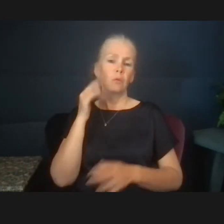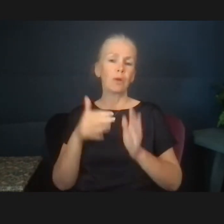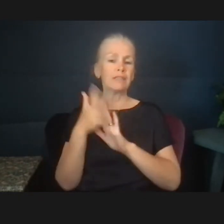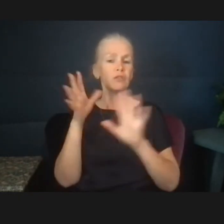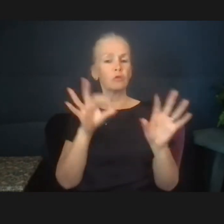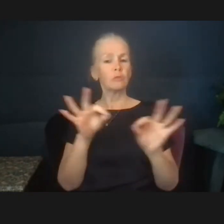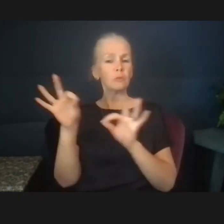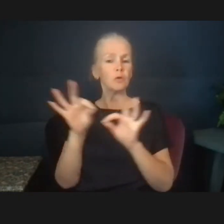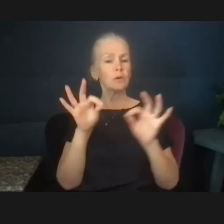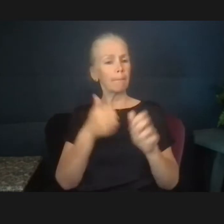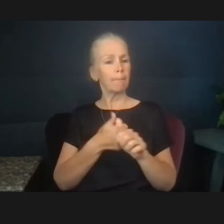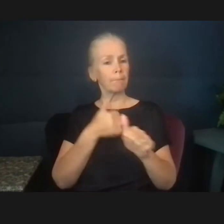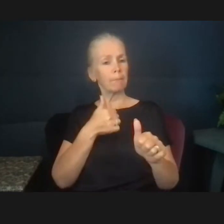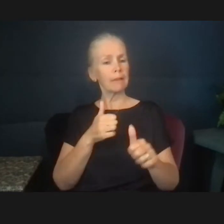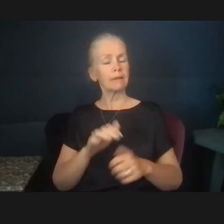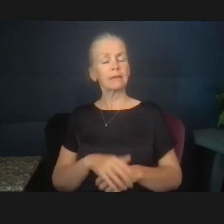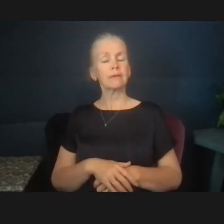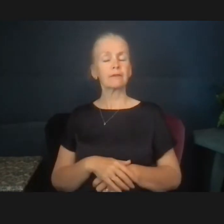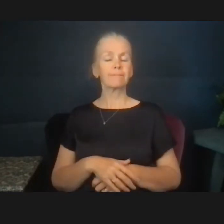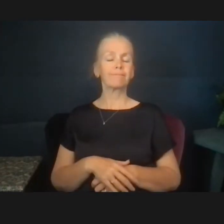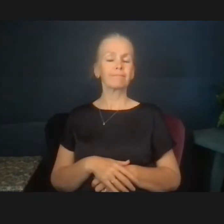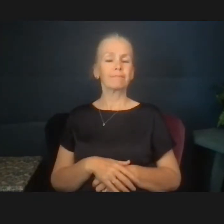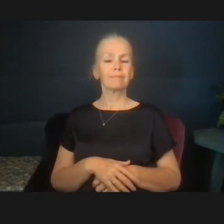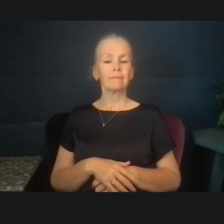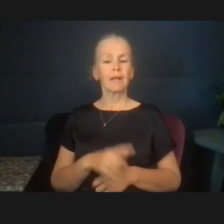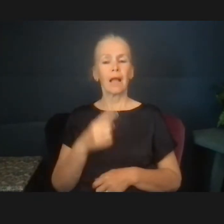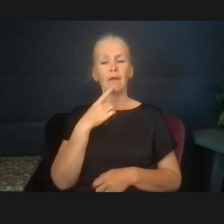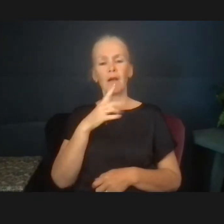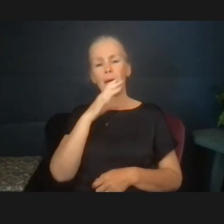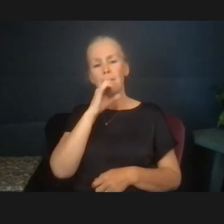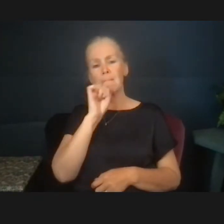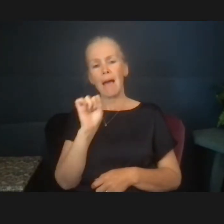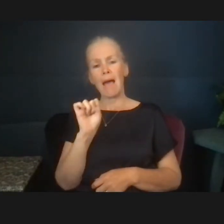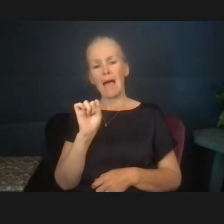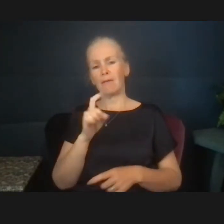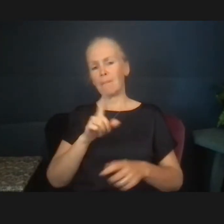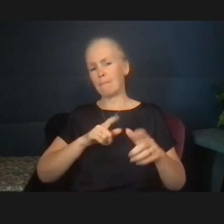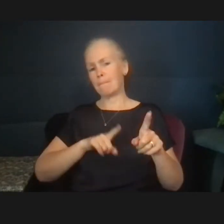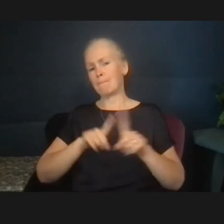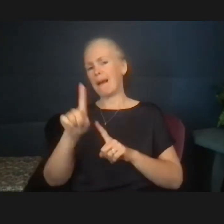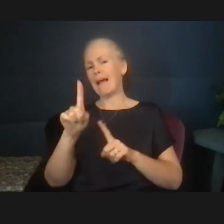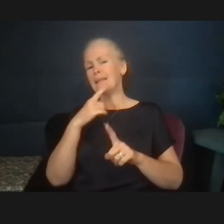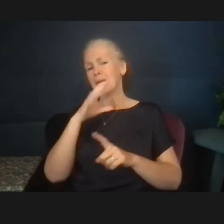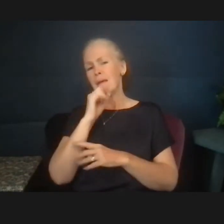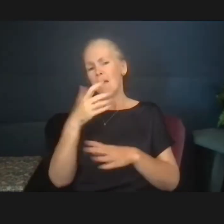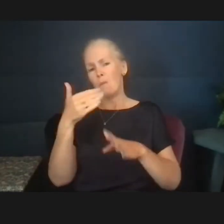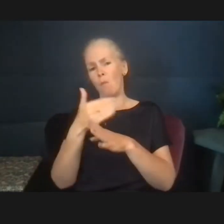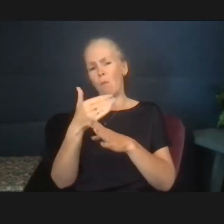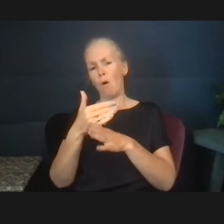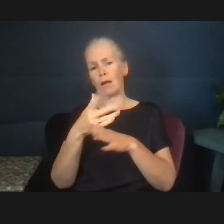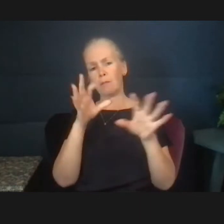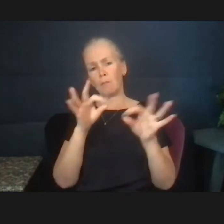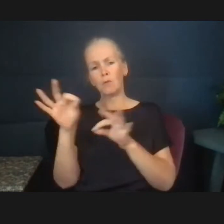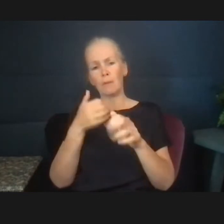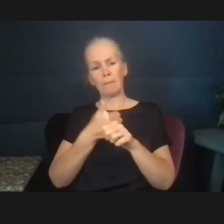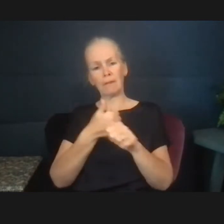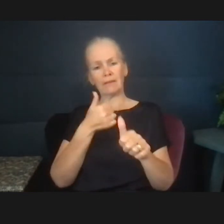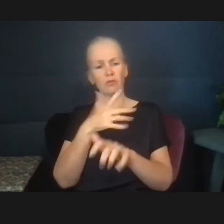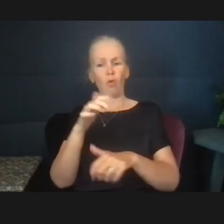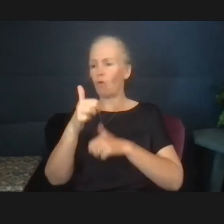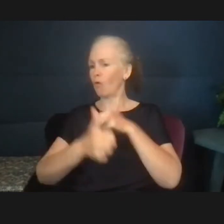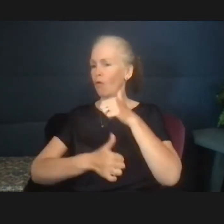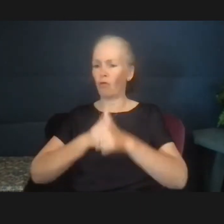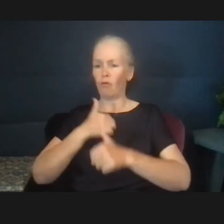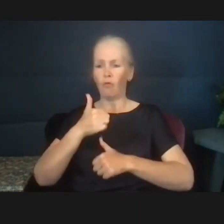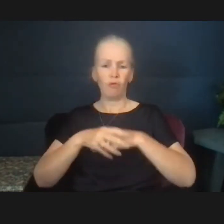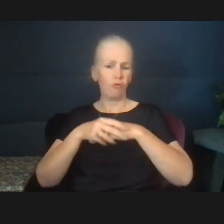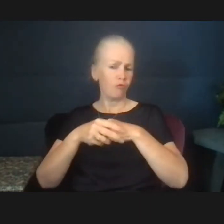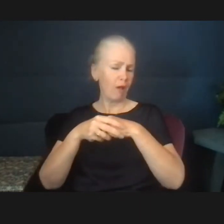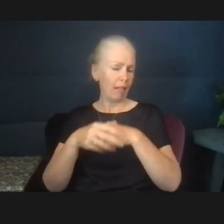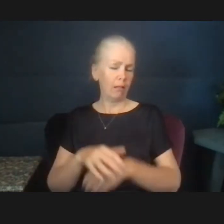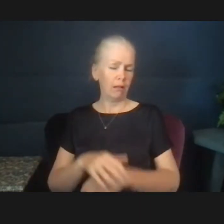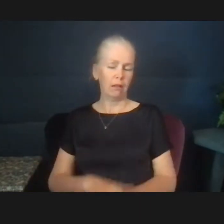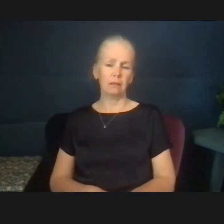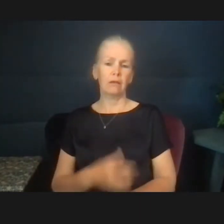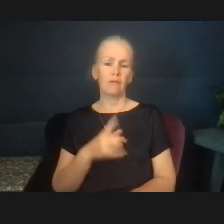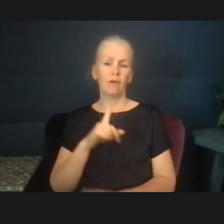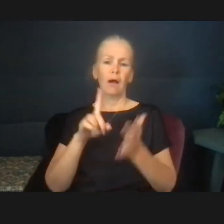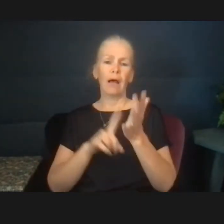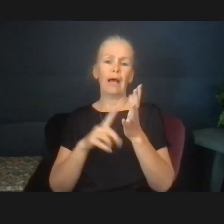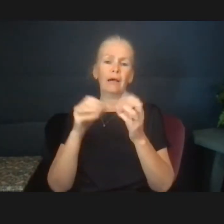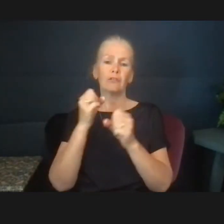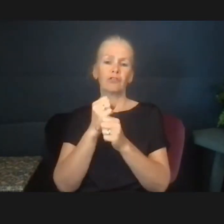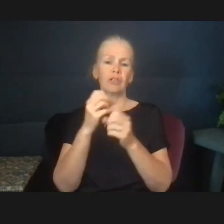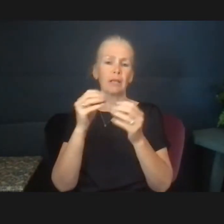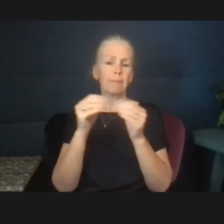business, a very male dominated industry, not friendly, particularly for LGBT people, as I am,